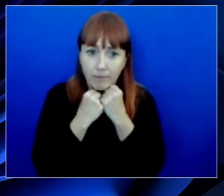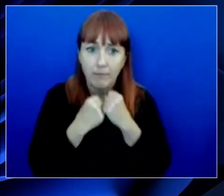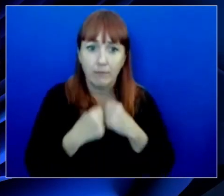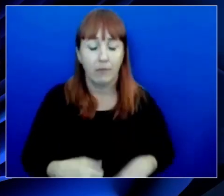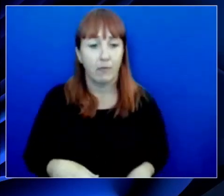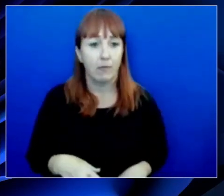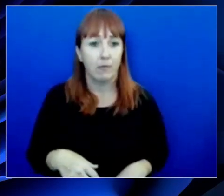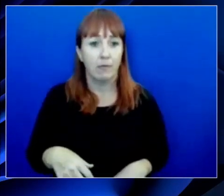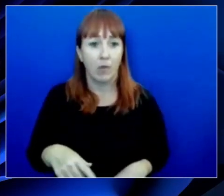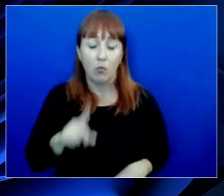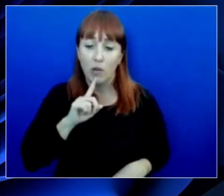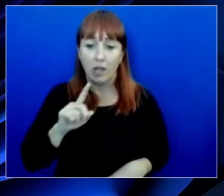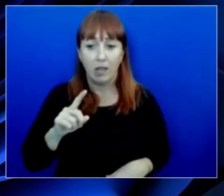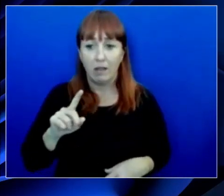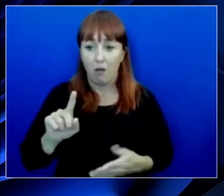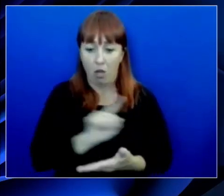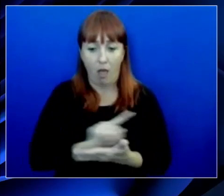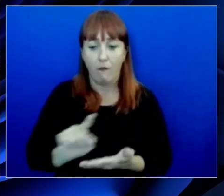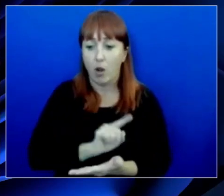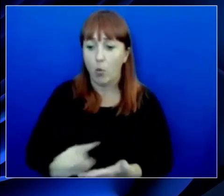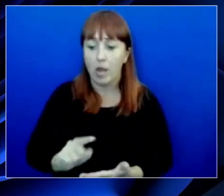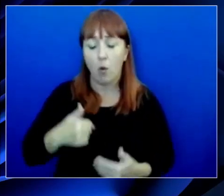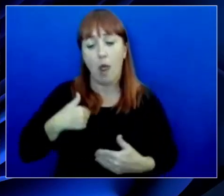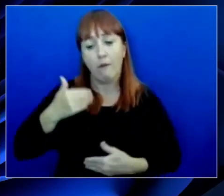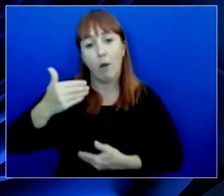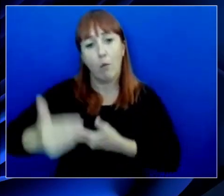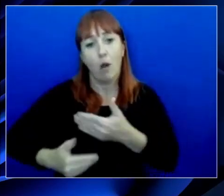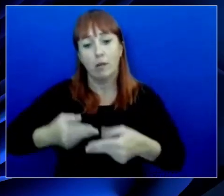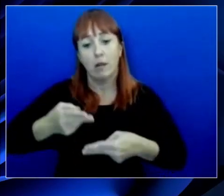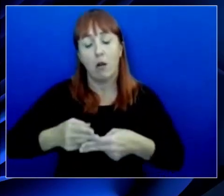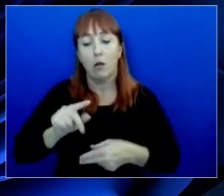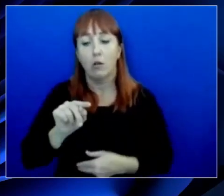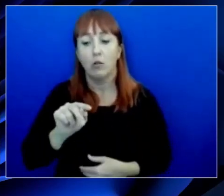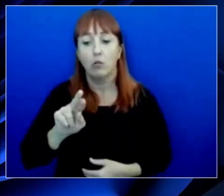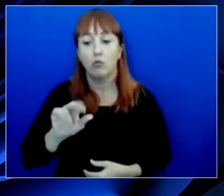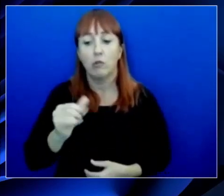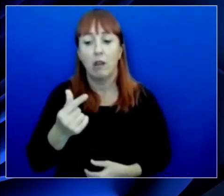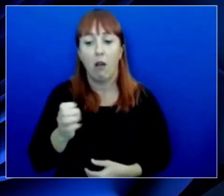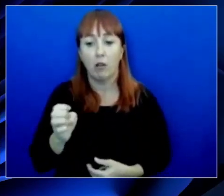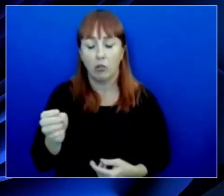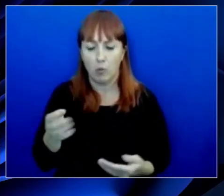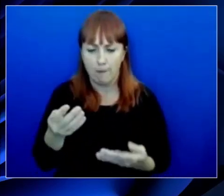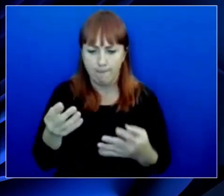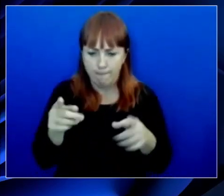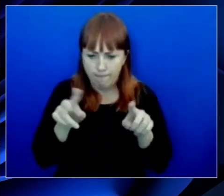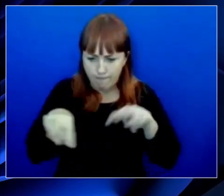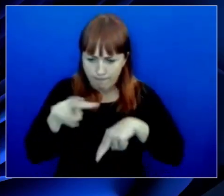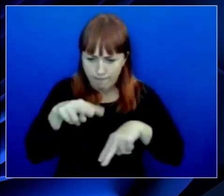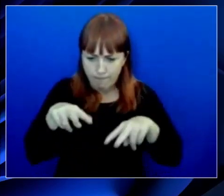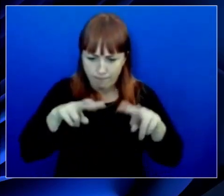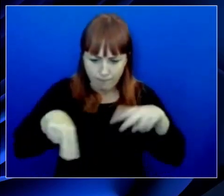a week here at Microsoft is we do a process of what we call Triaging, where we take a look at every customer